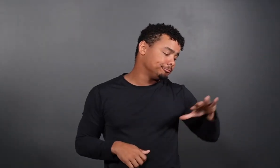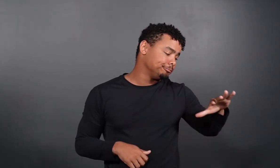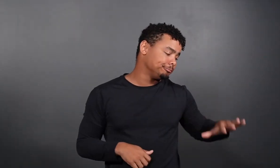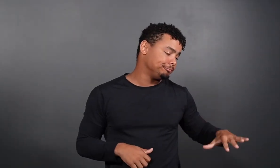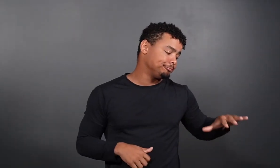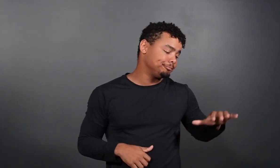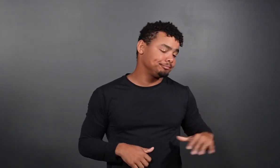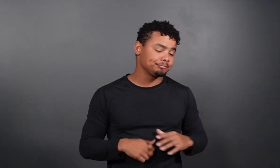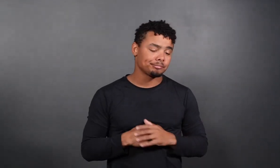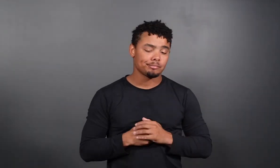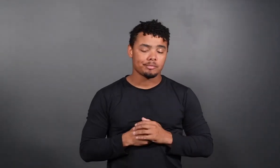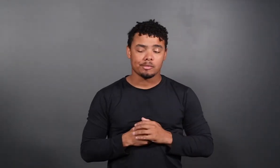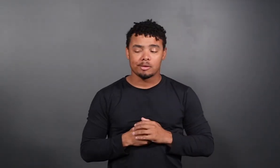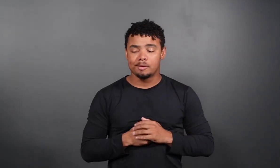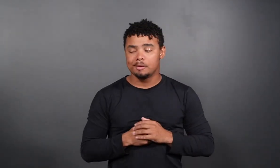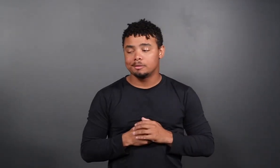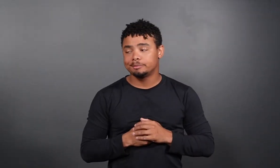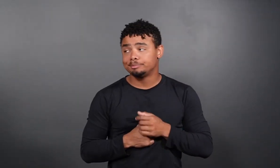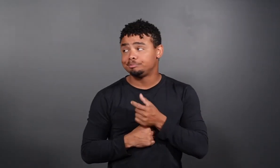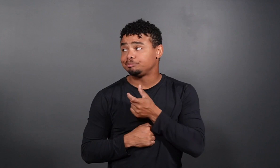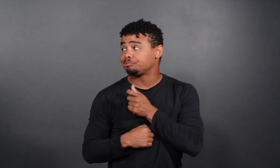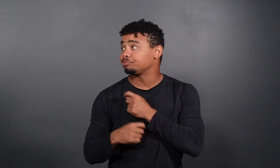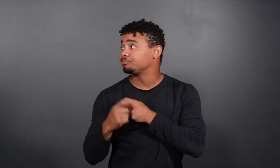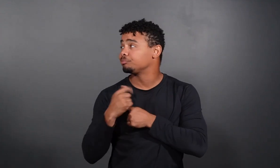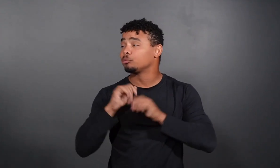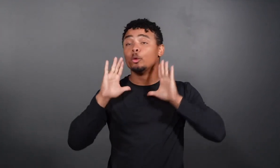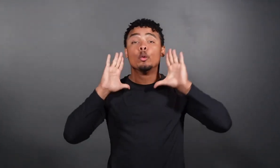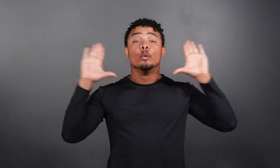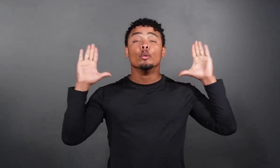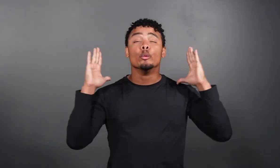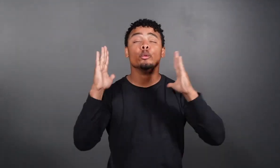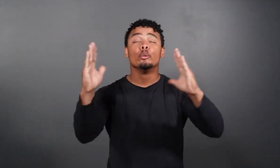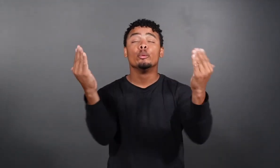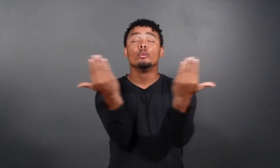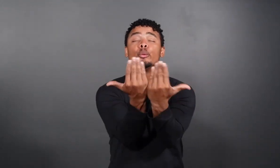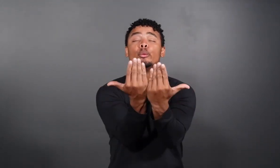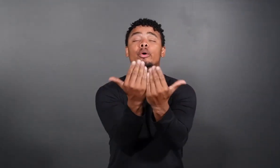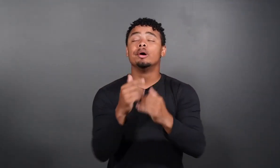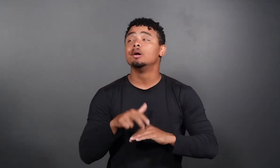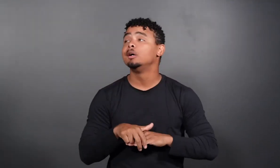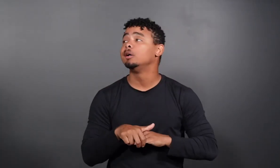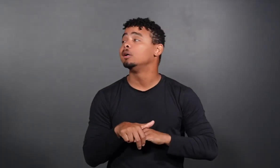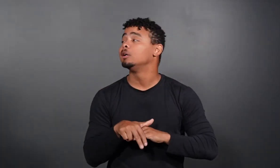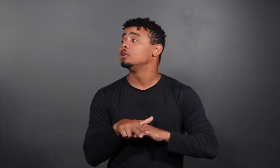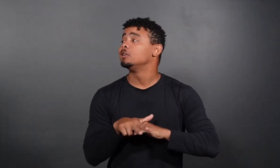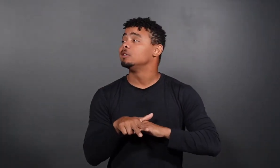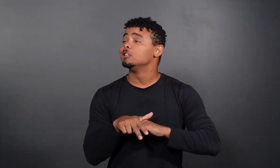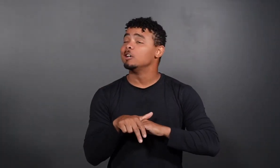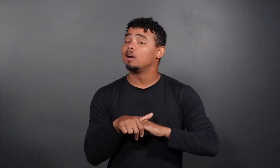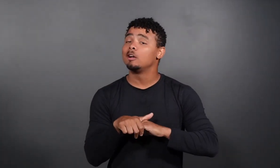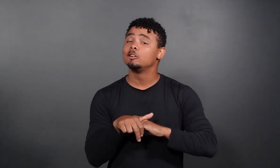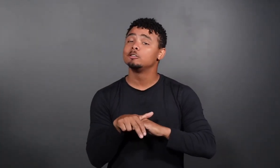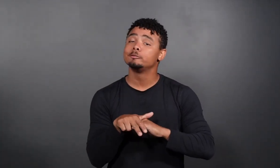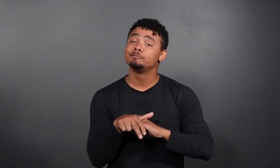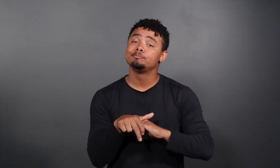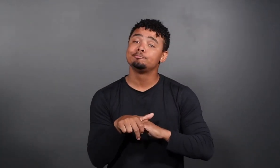a gentle pat and that is that she twists her locks as she takes stock four walls surround her here glassy eyed she sadly sighs